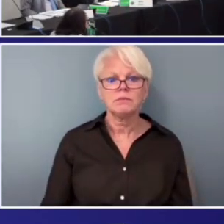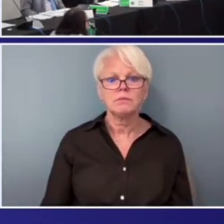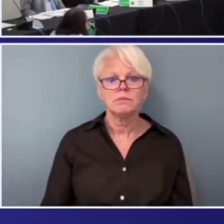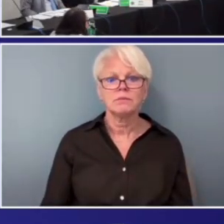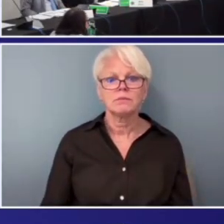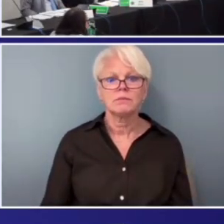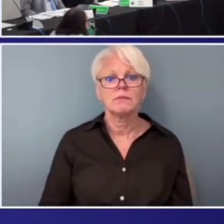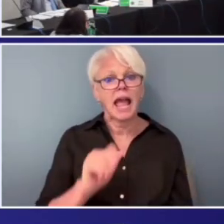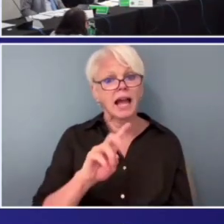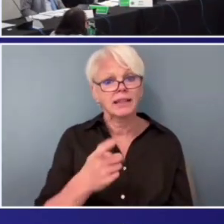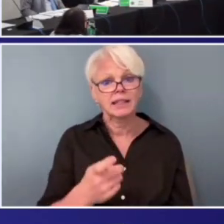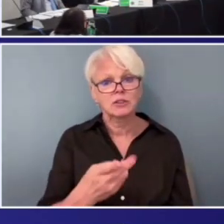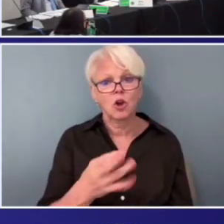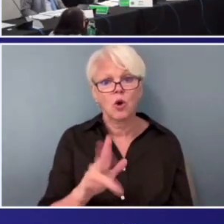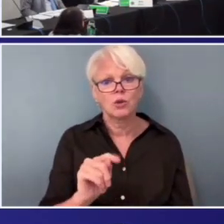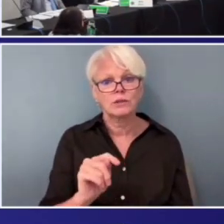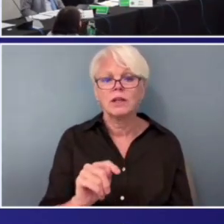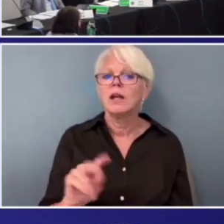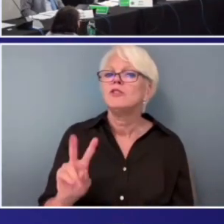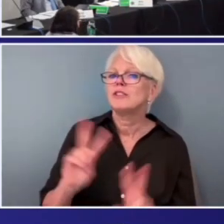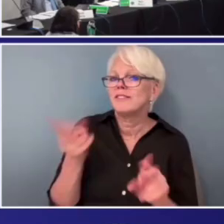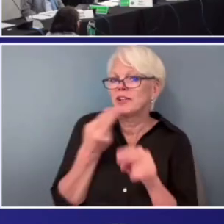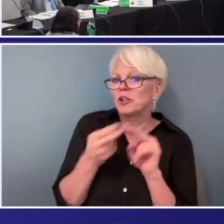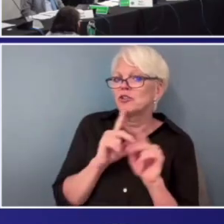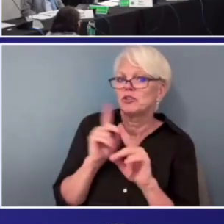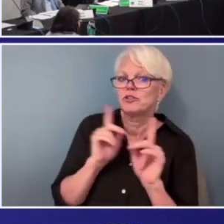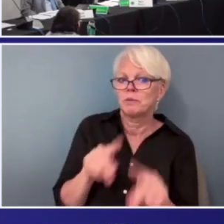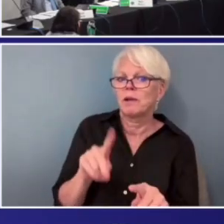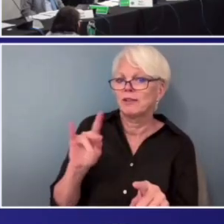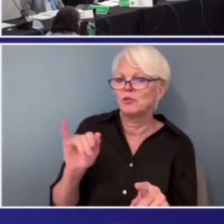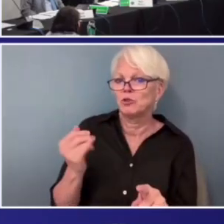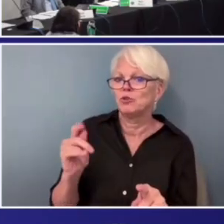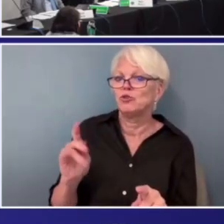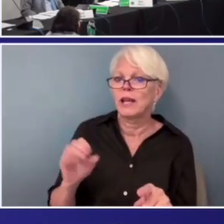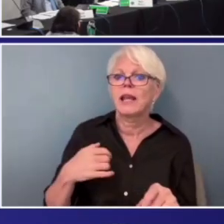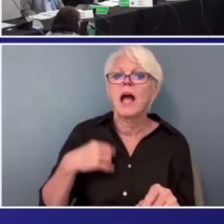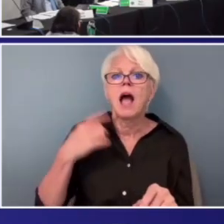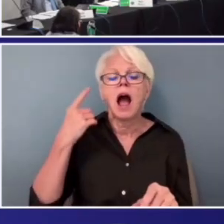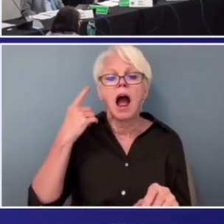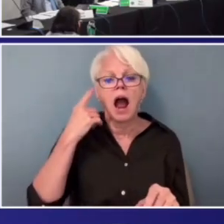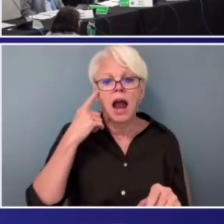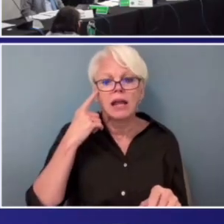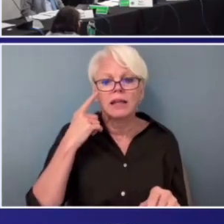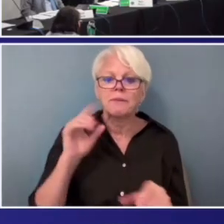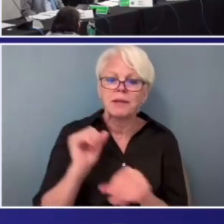Alex Holt. Just very quickly, in response to Jake. I think that if you're -- it makes sense to me to count the,